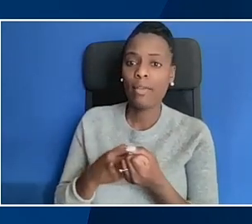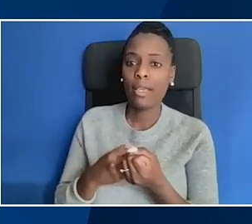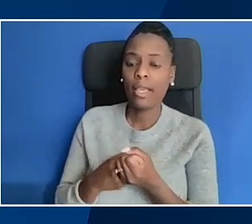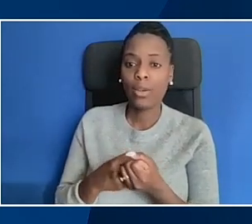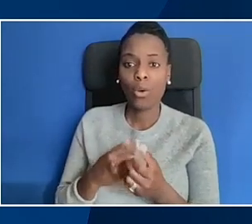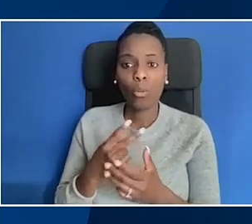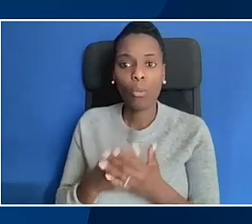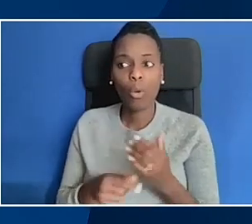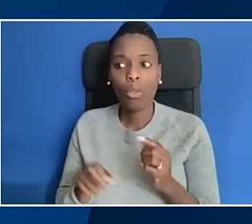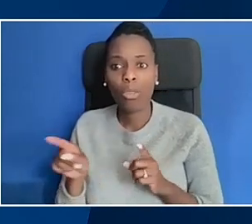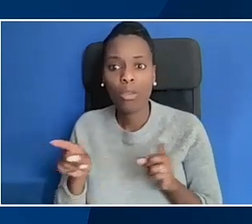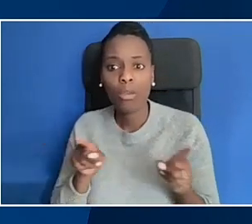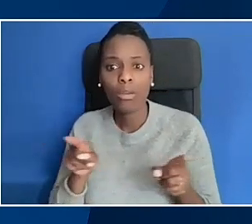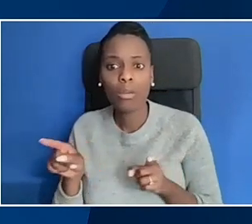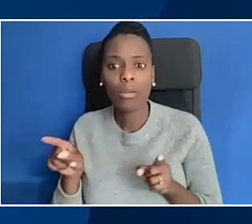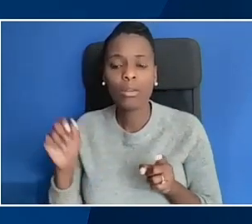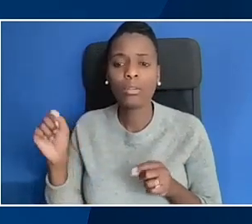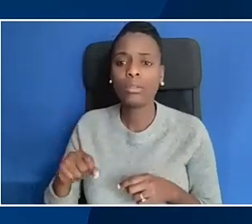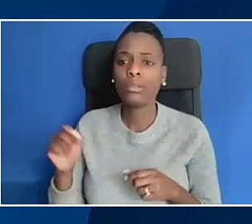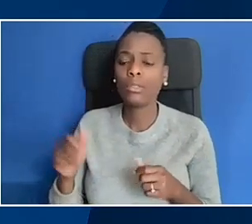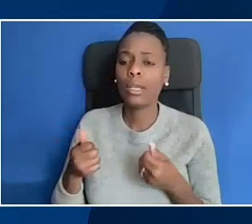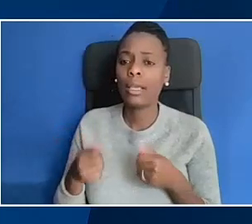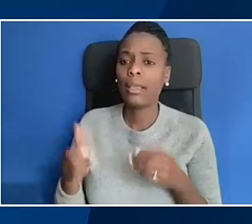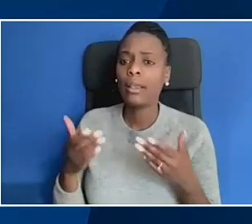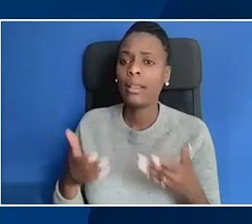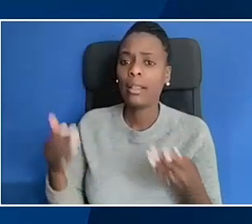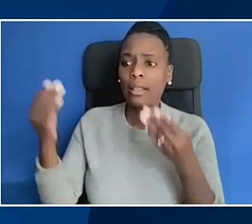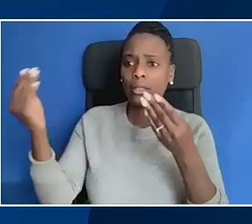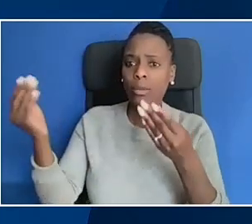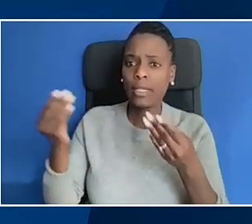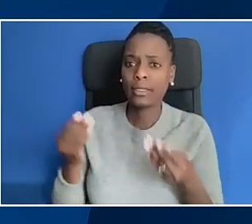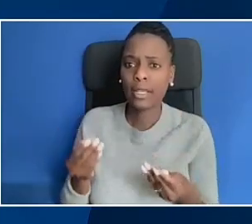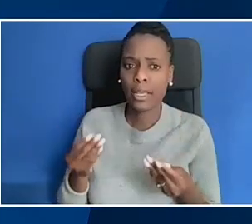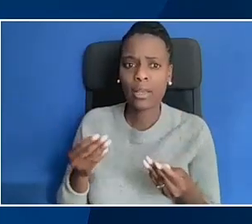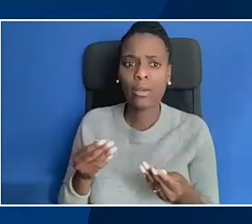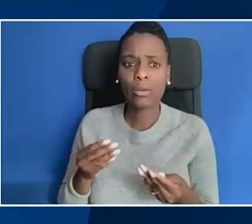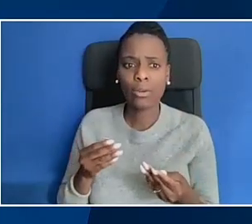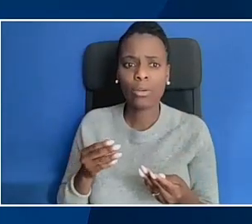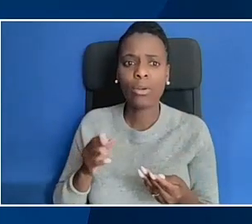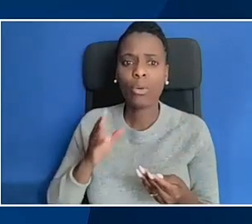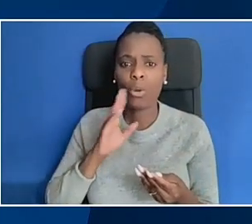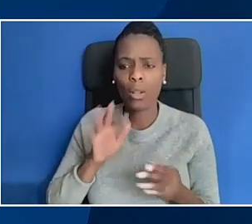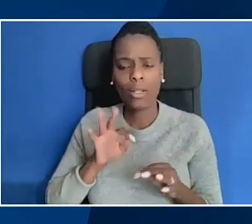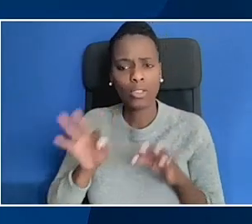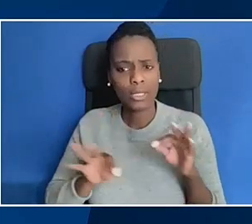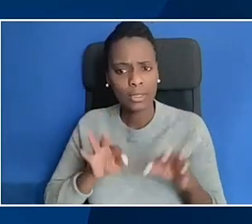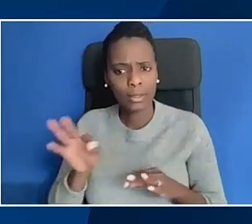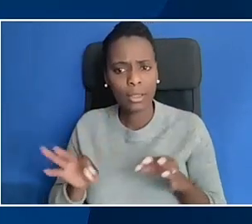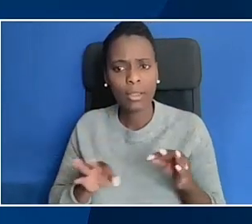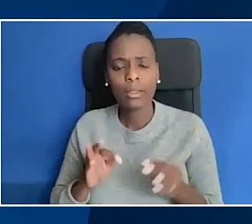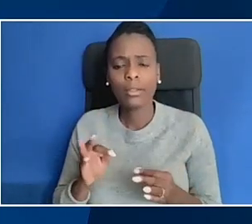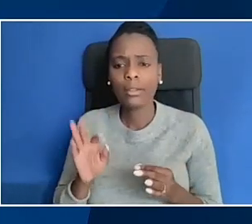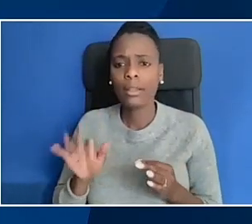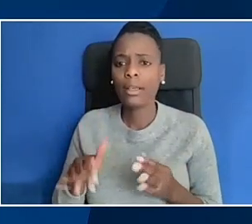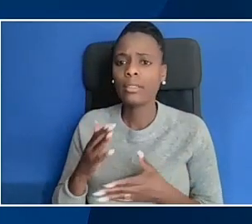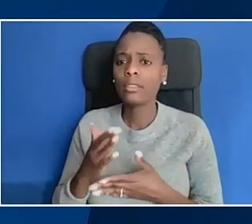For sure anything that's passed down, we're going to articulate that or we understand that some of us are very skilled in